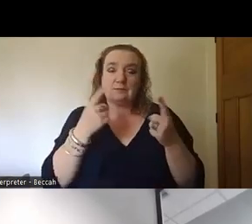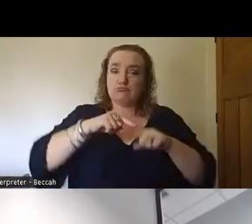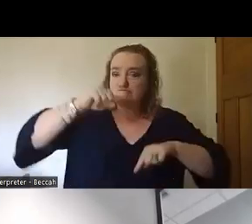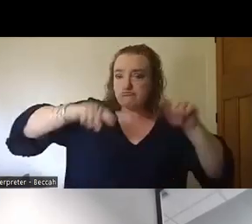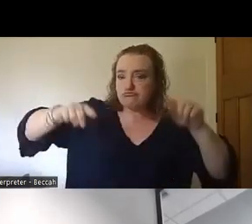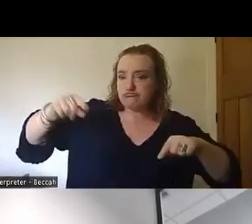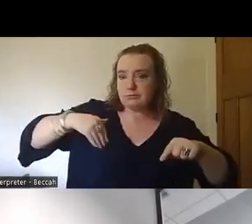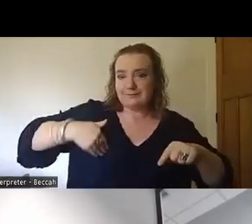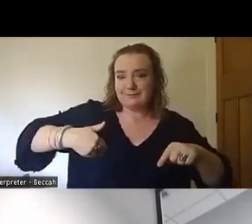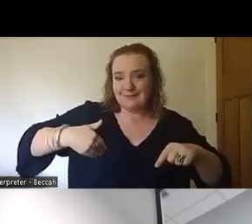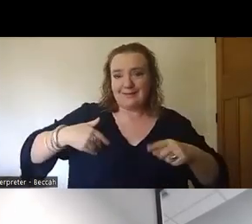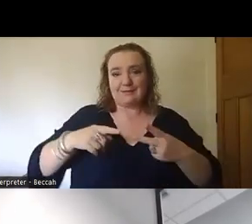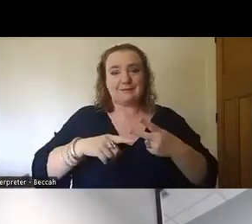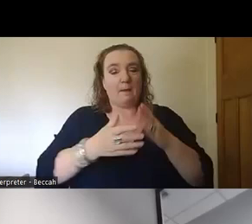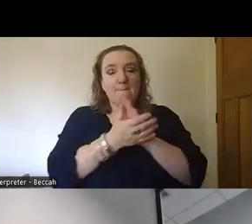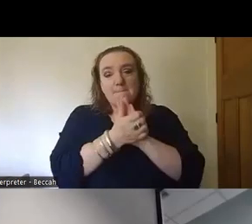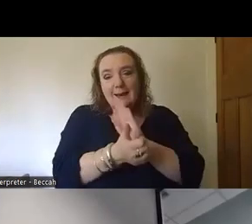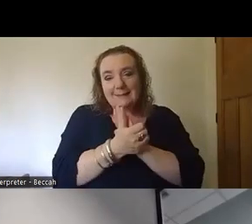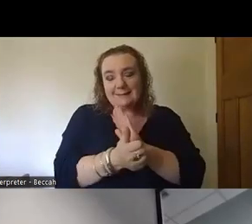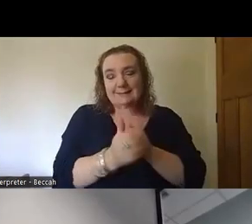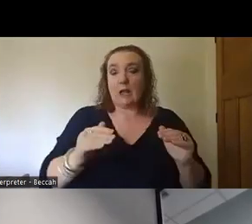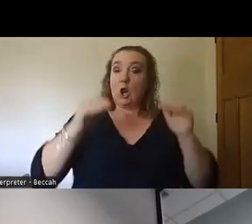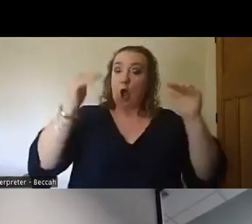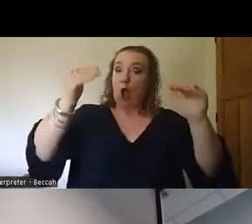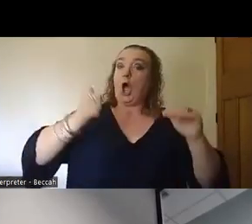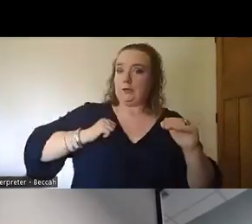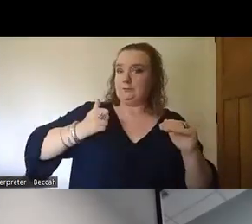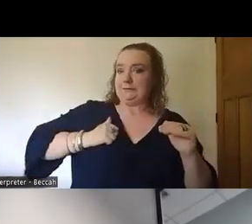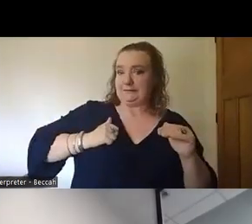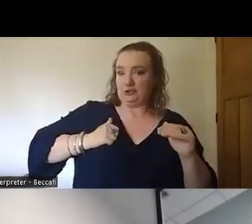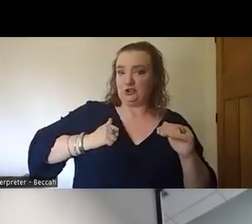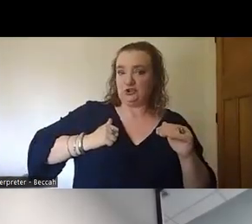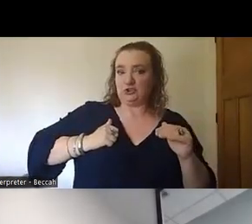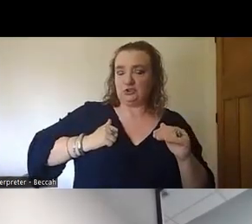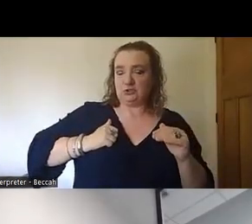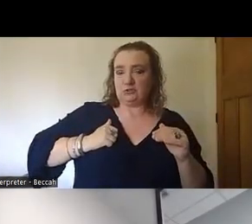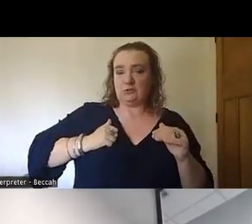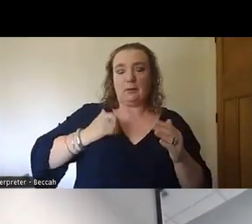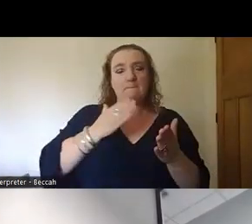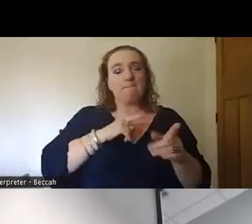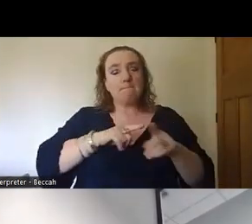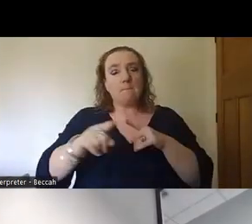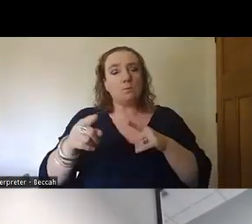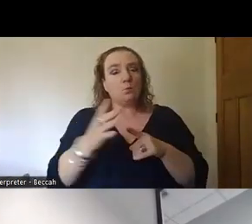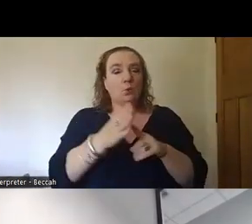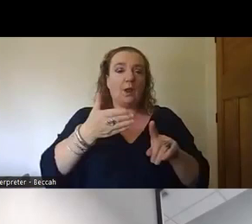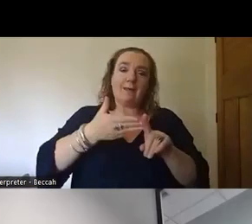characteristics, abilities, and the high expectations. But importantly about identifying and thinking about